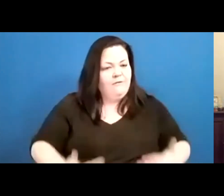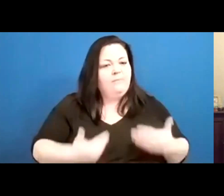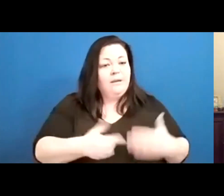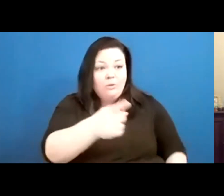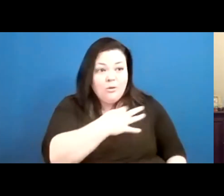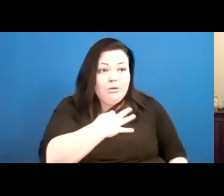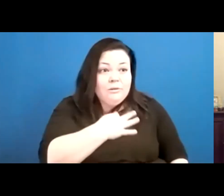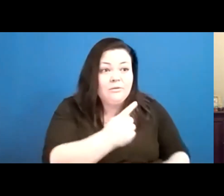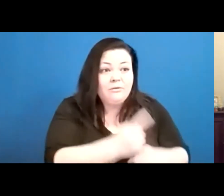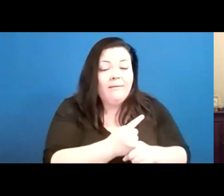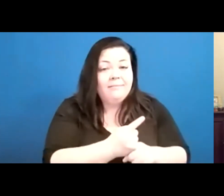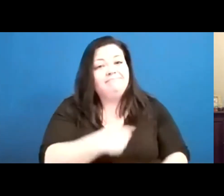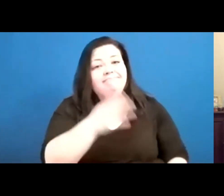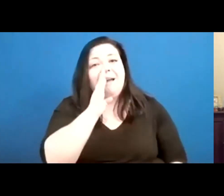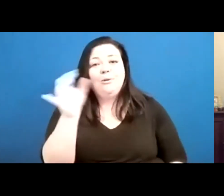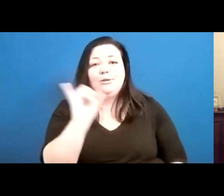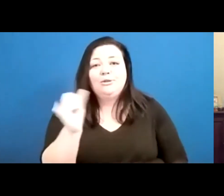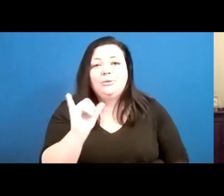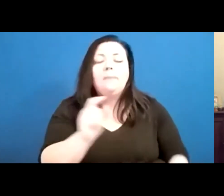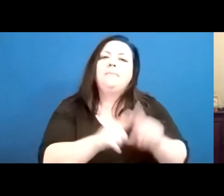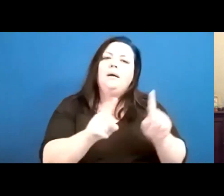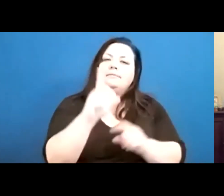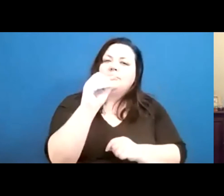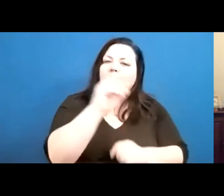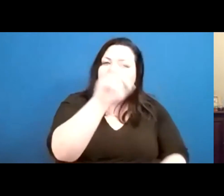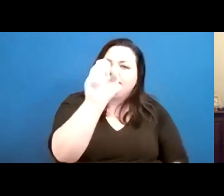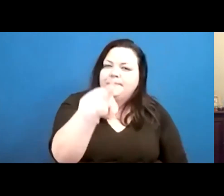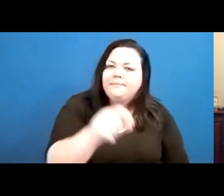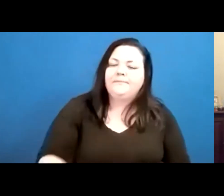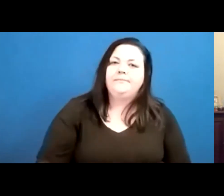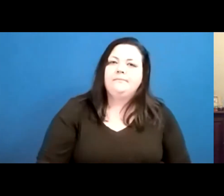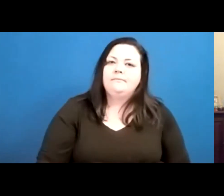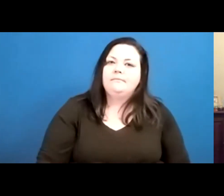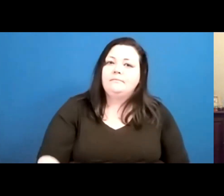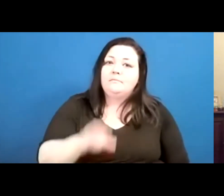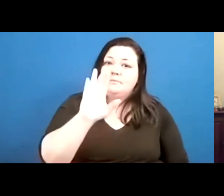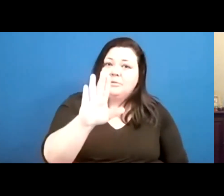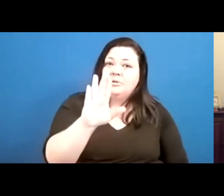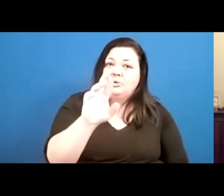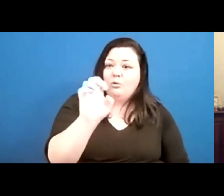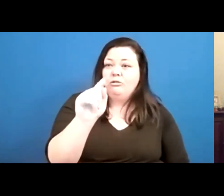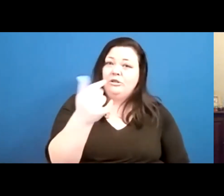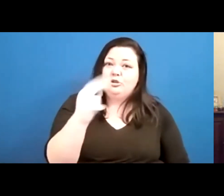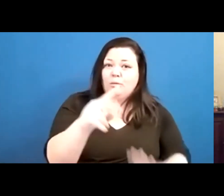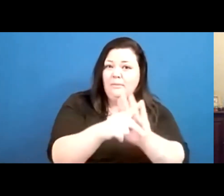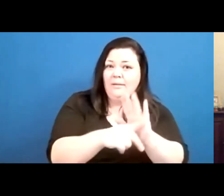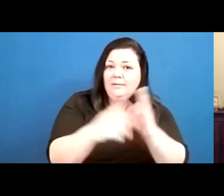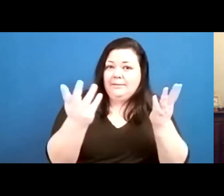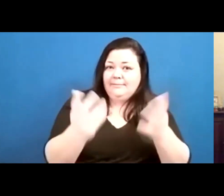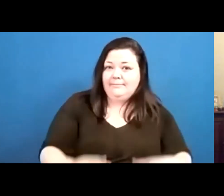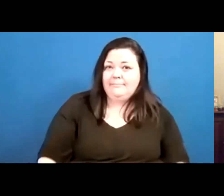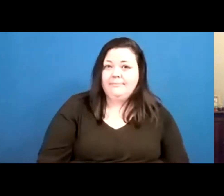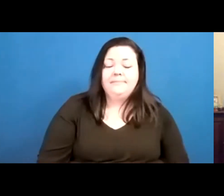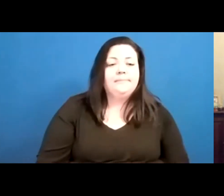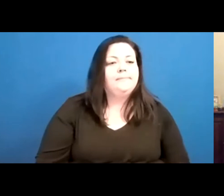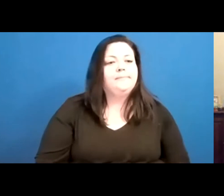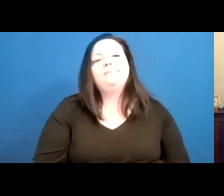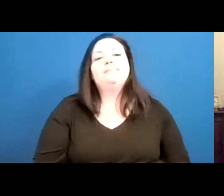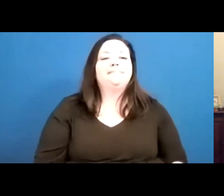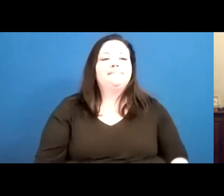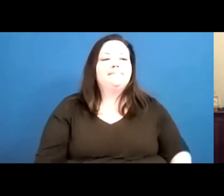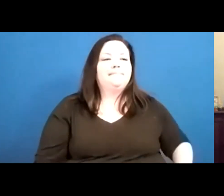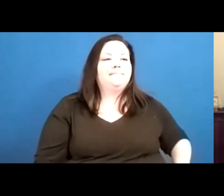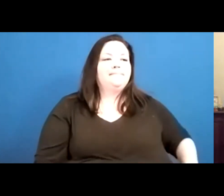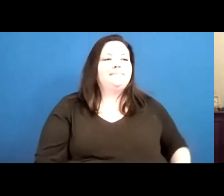I would be too. But one more question. What's your return policy?